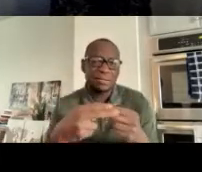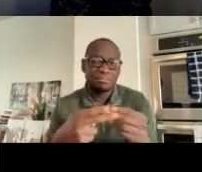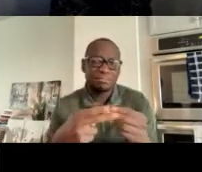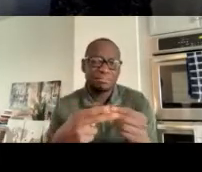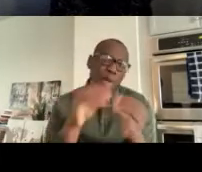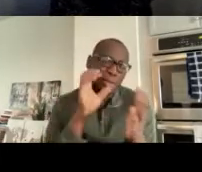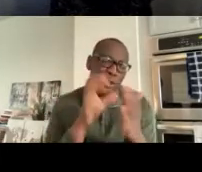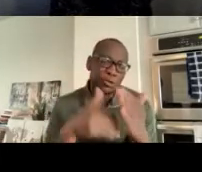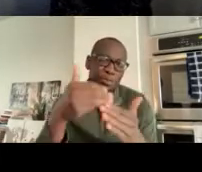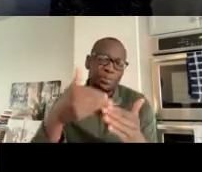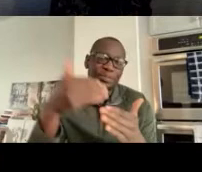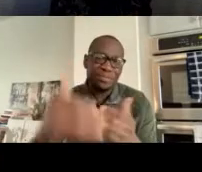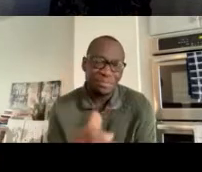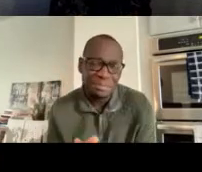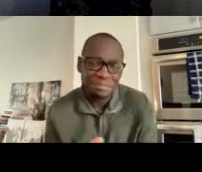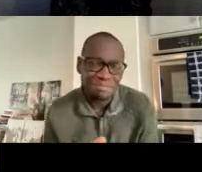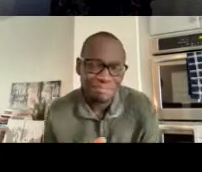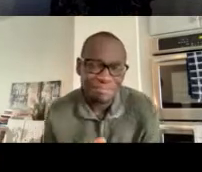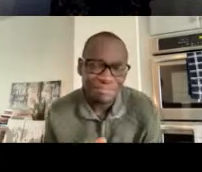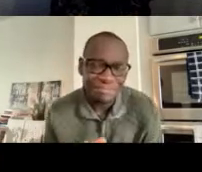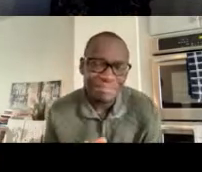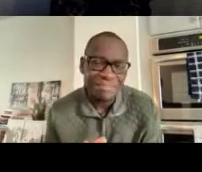If you can move on to the next slide. We just have a few more pictures.